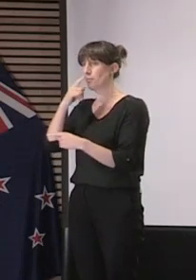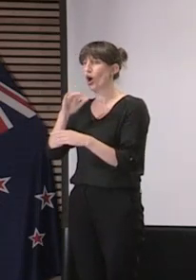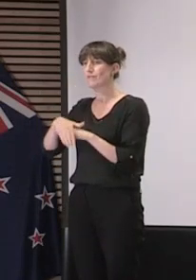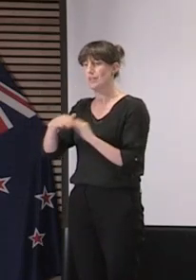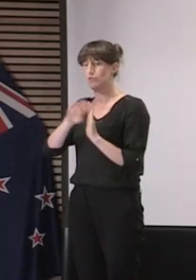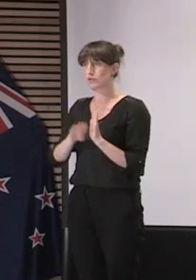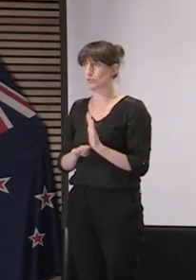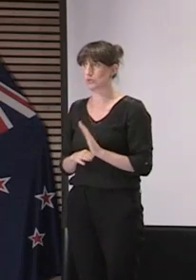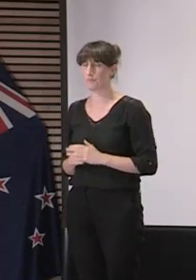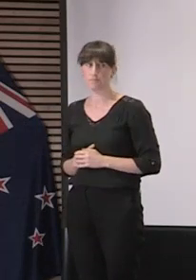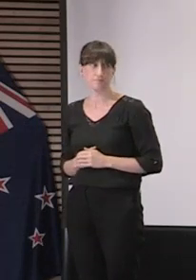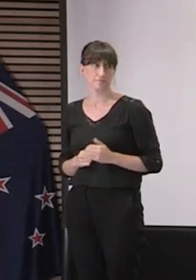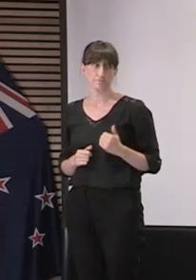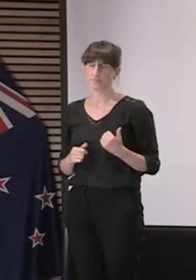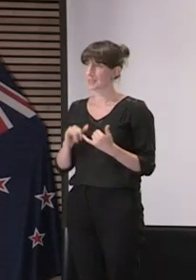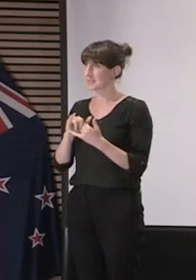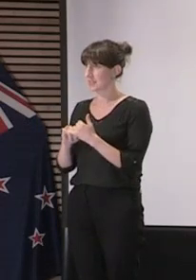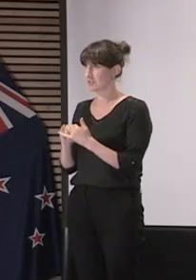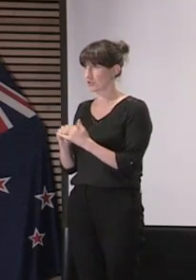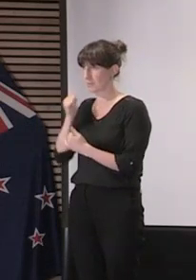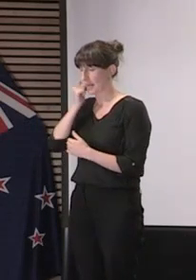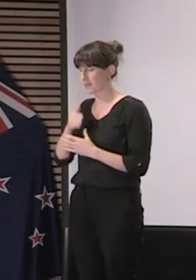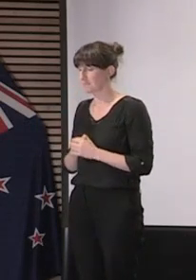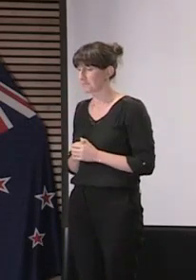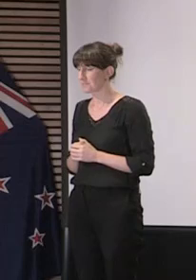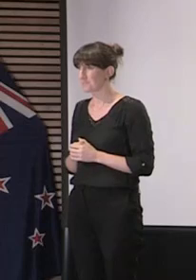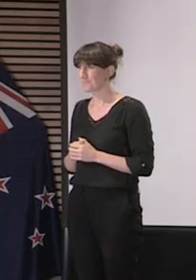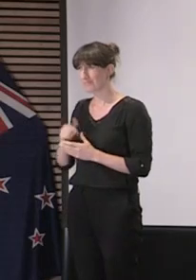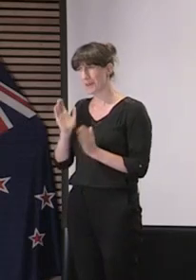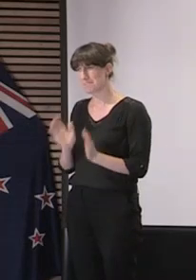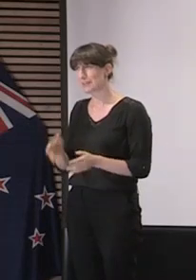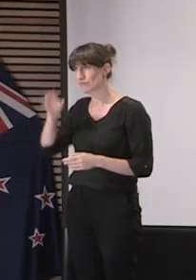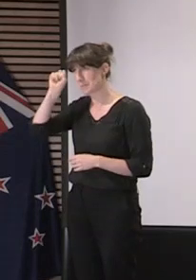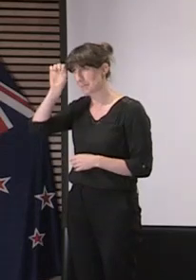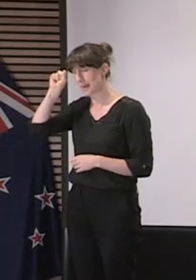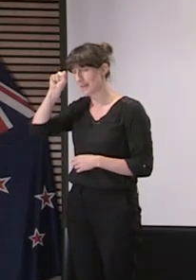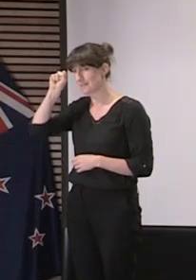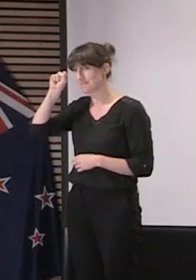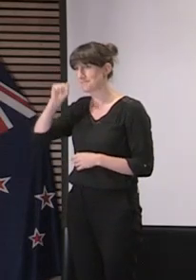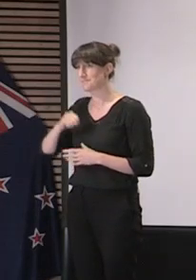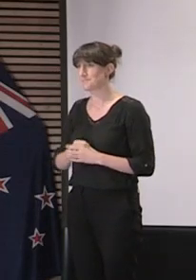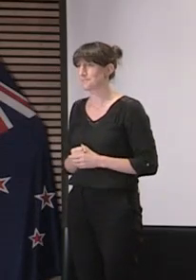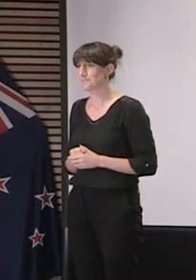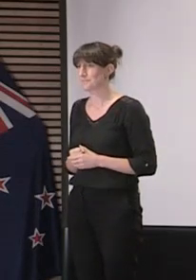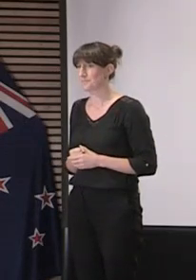purpose for travel which might be another avenue there. I think one of the really key